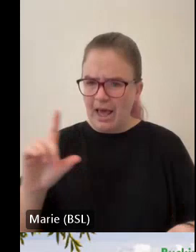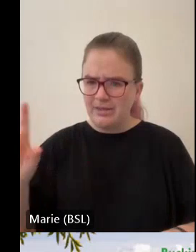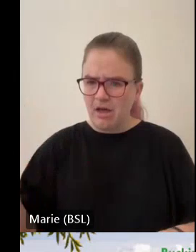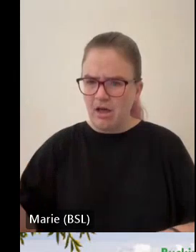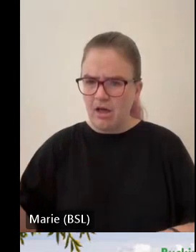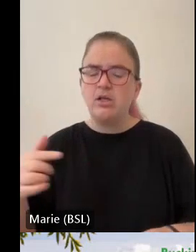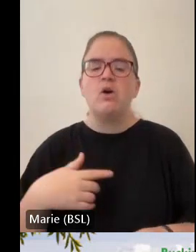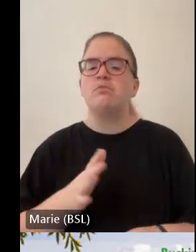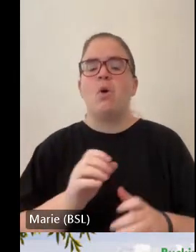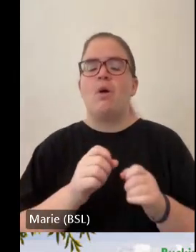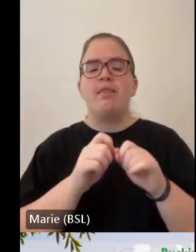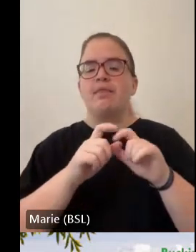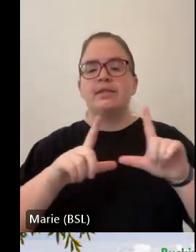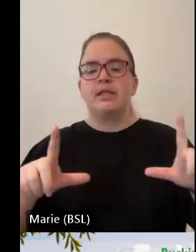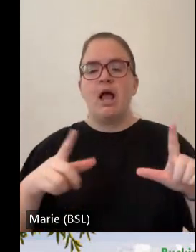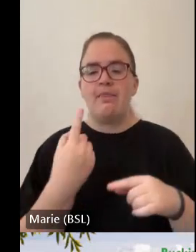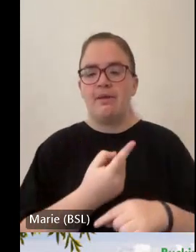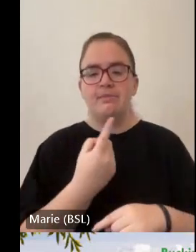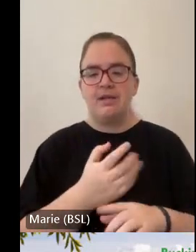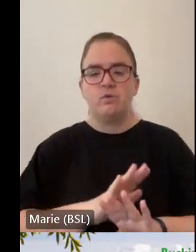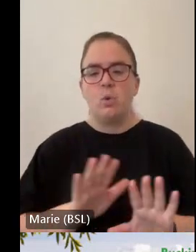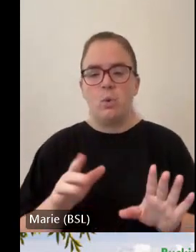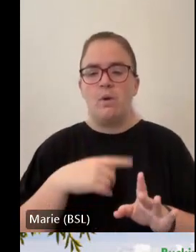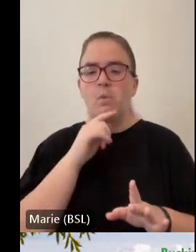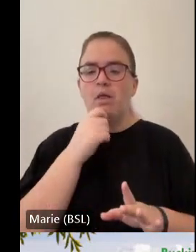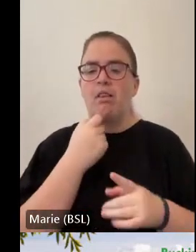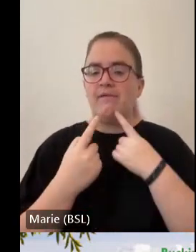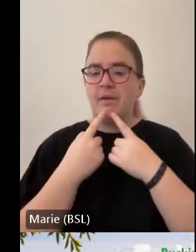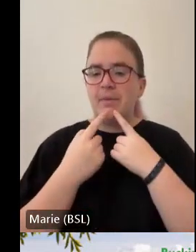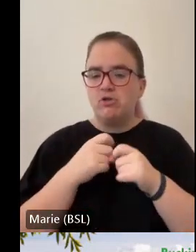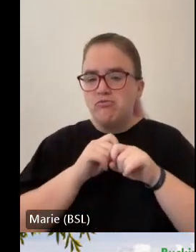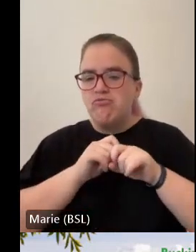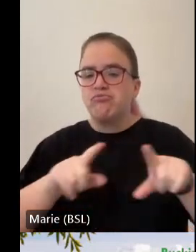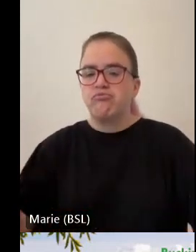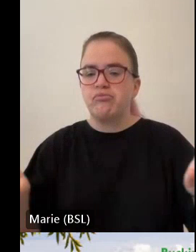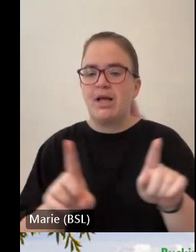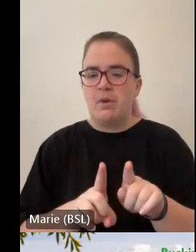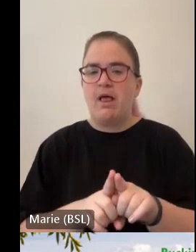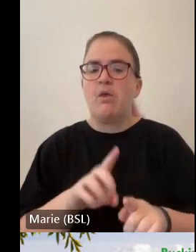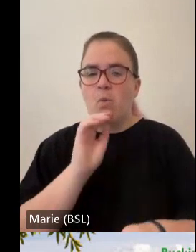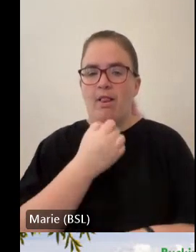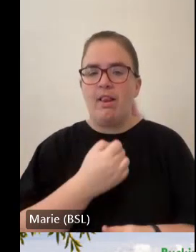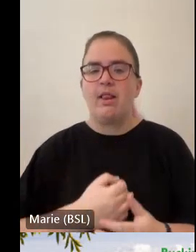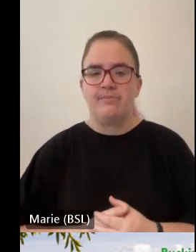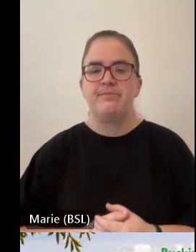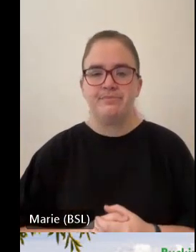And not the slides themselves, but I will circulate obviously that information document we've got basically covers the links Of course, bringing.